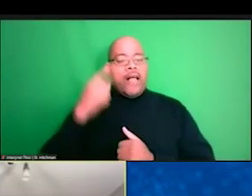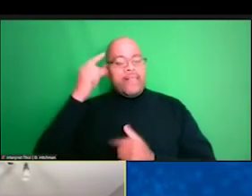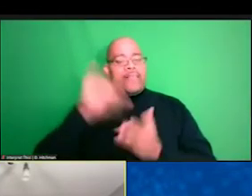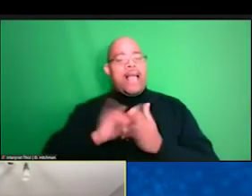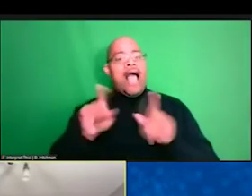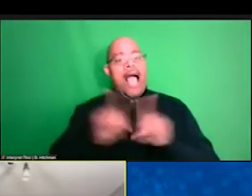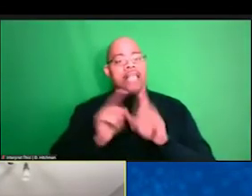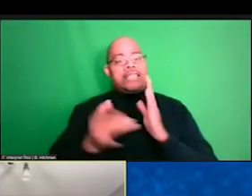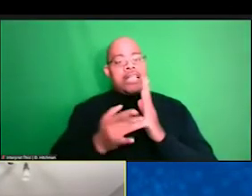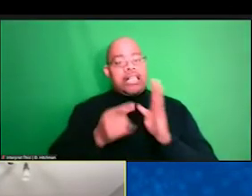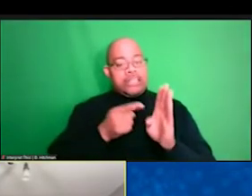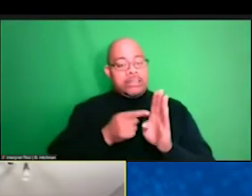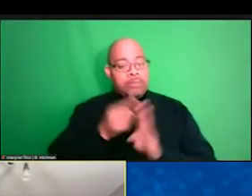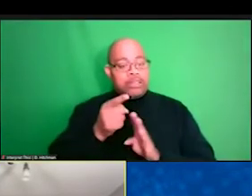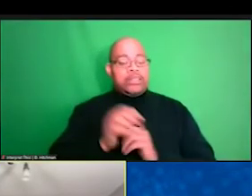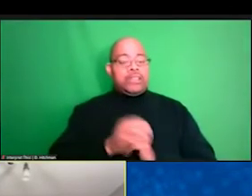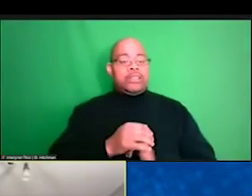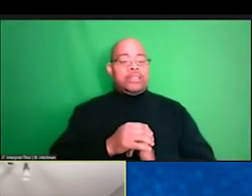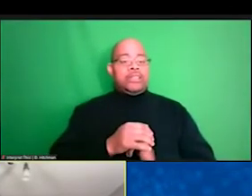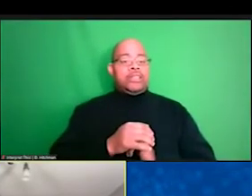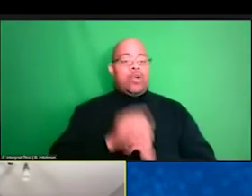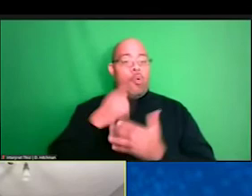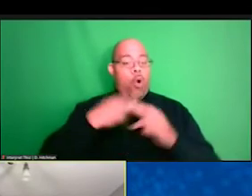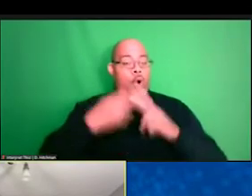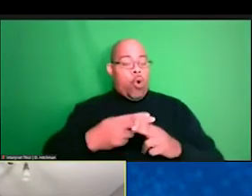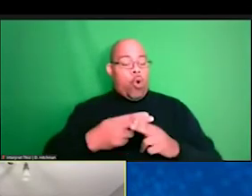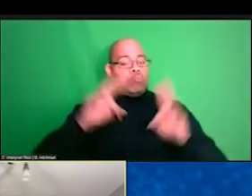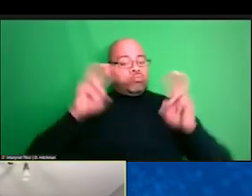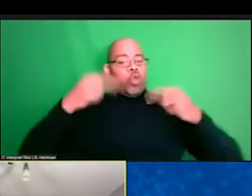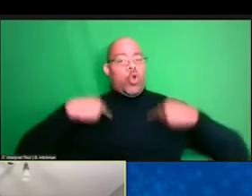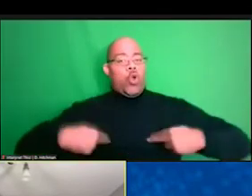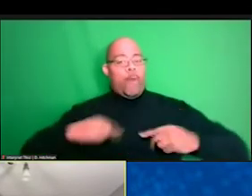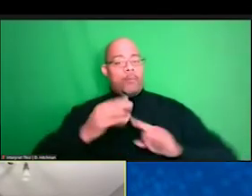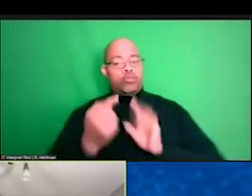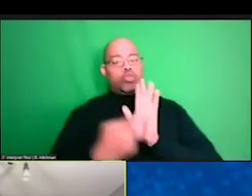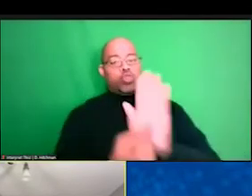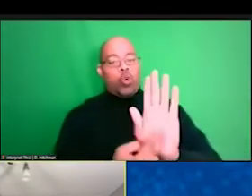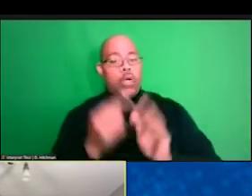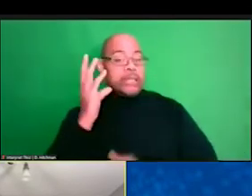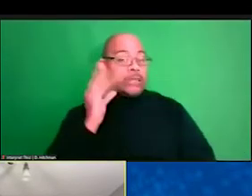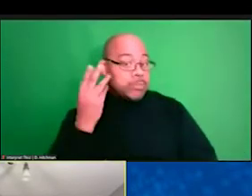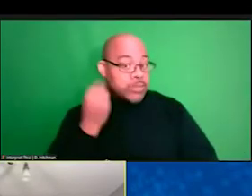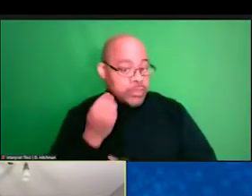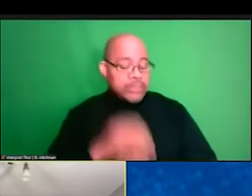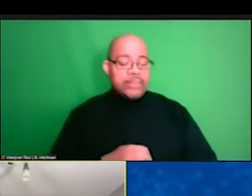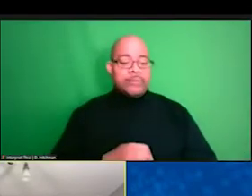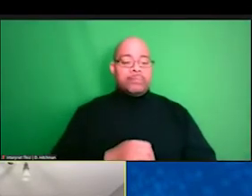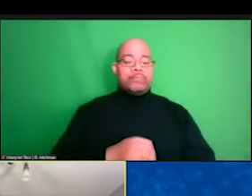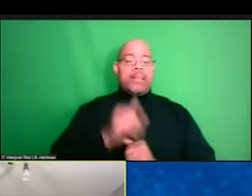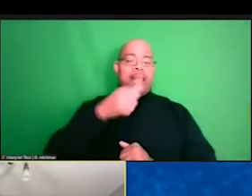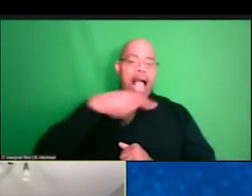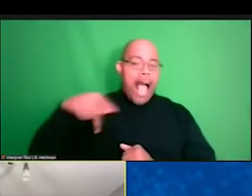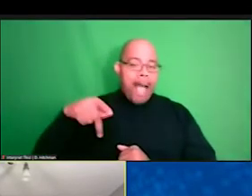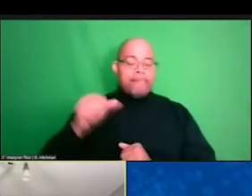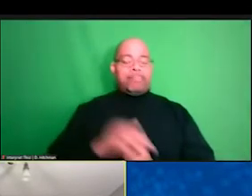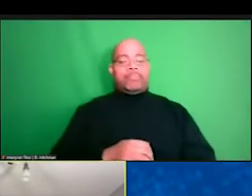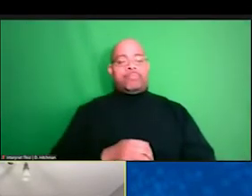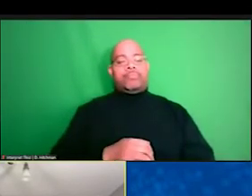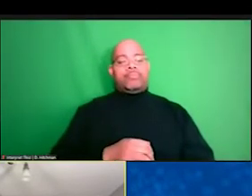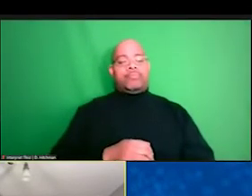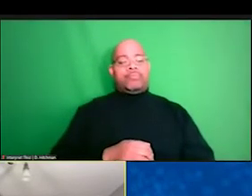especially what I call the human facing or human experience apps and applications, more